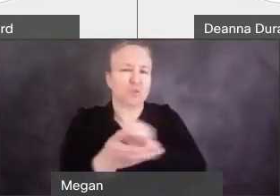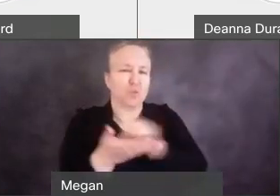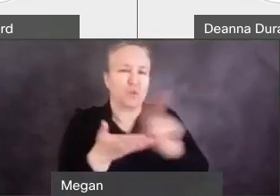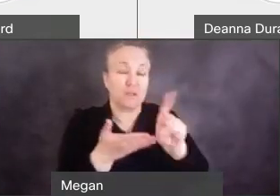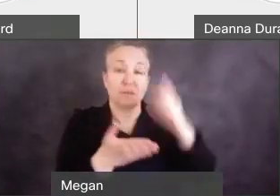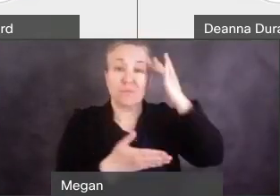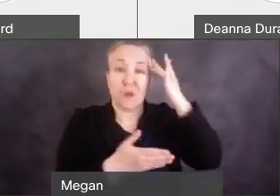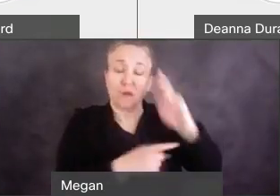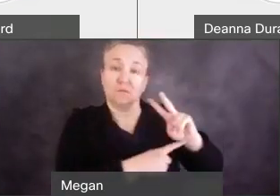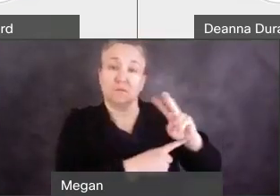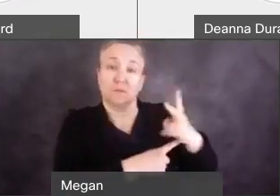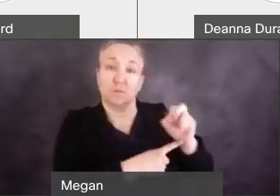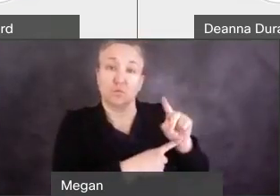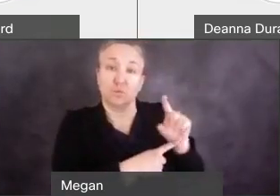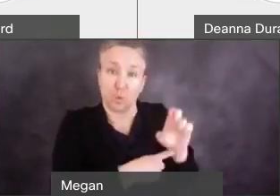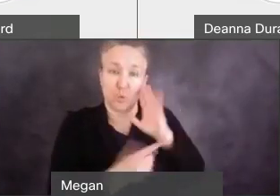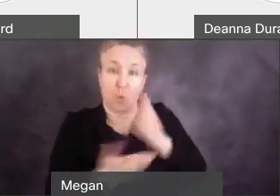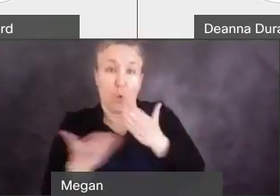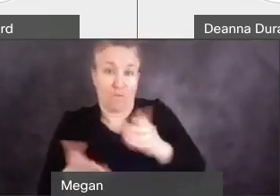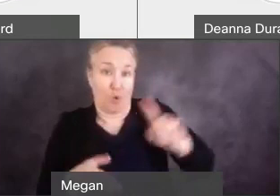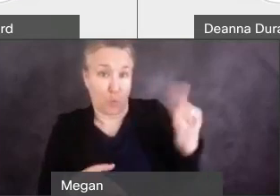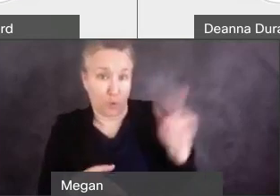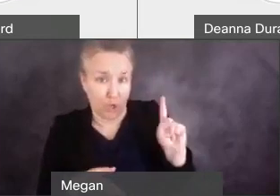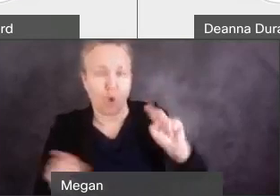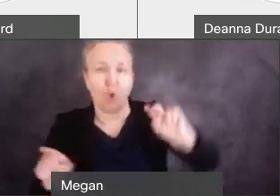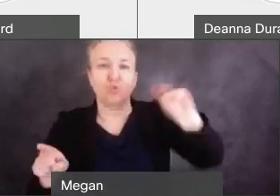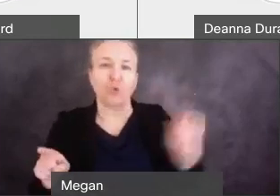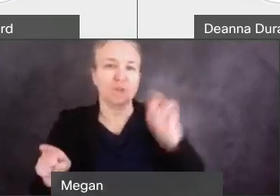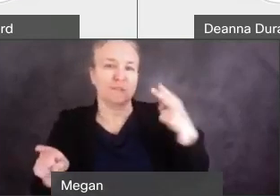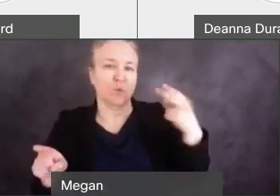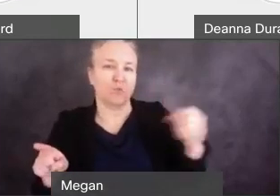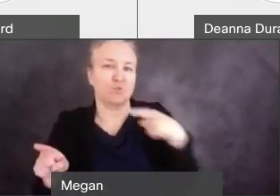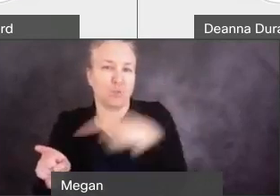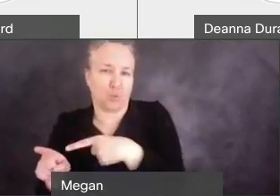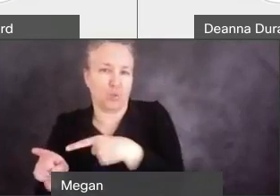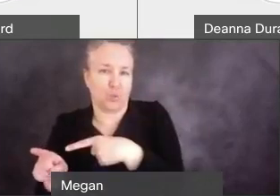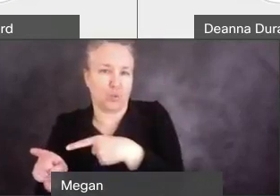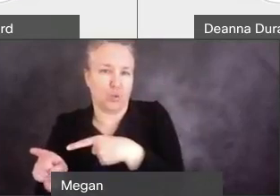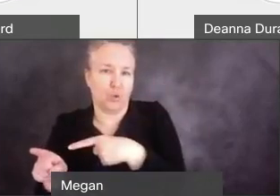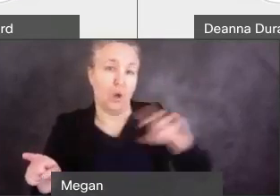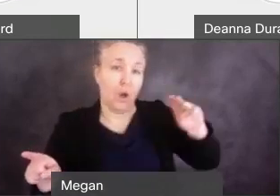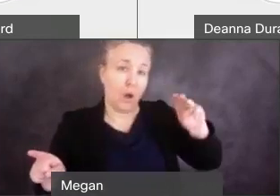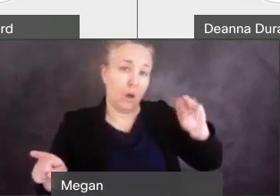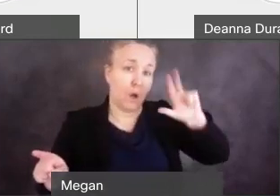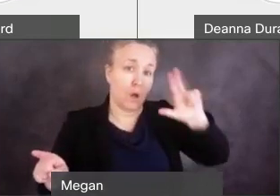doses at Norristown High School and go back to Montgomery County Community College for first